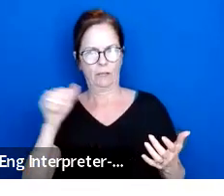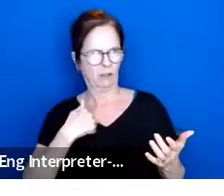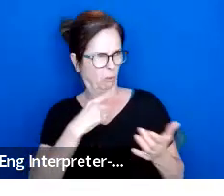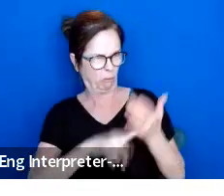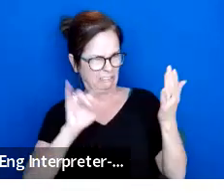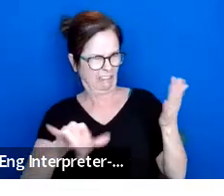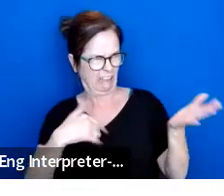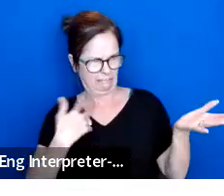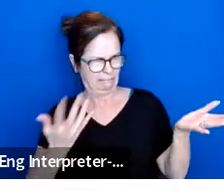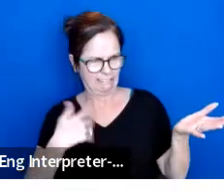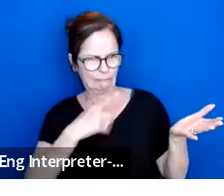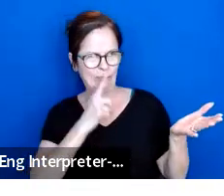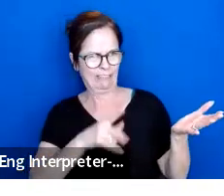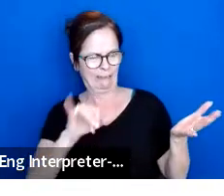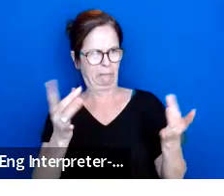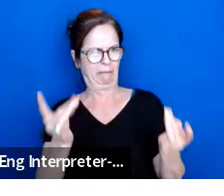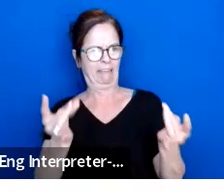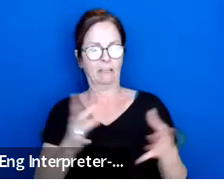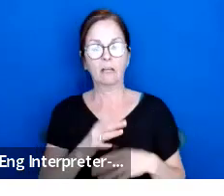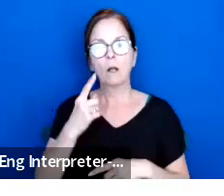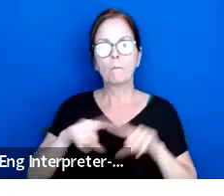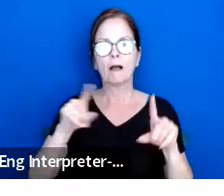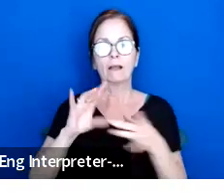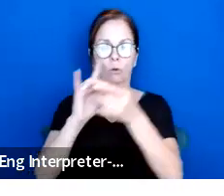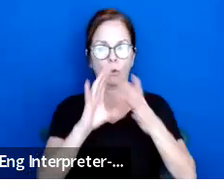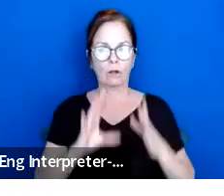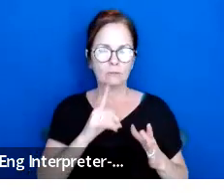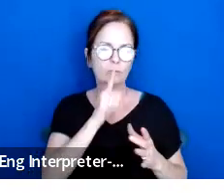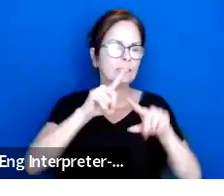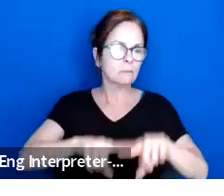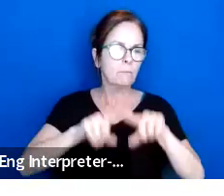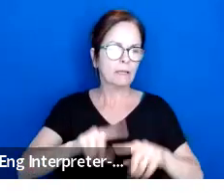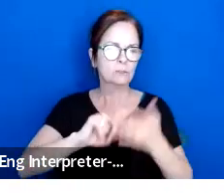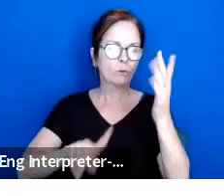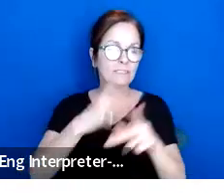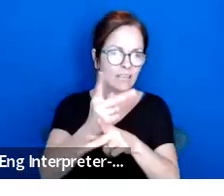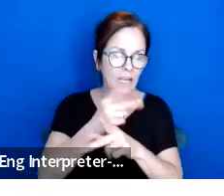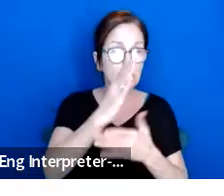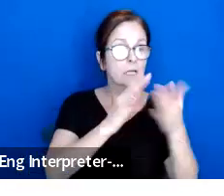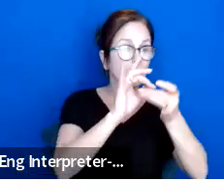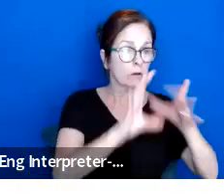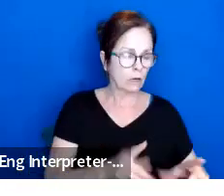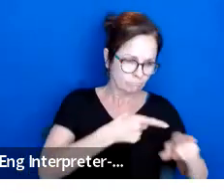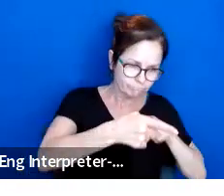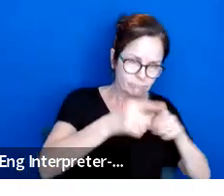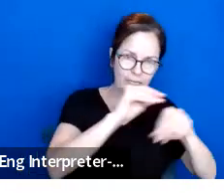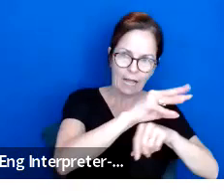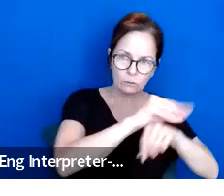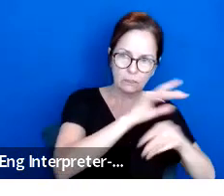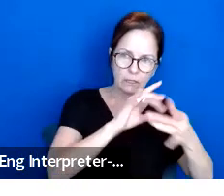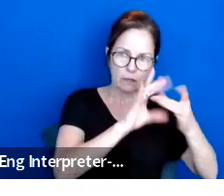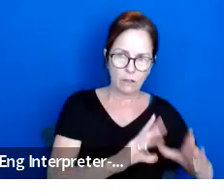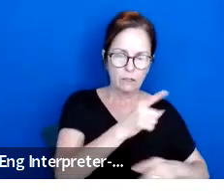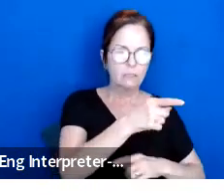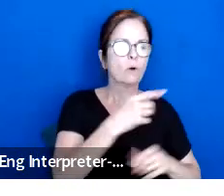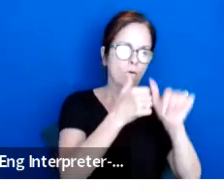For coordinators it depends on the type of coordinator that you are we have some coordinators that are counseling coordinators so they would use the counseling process.